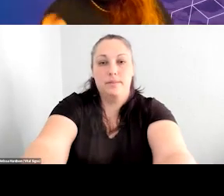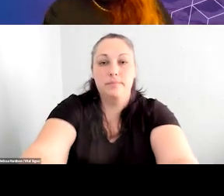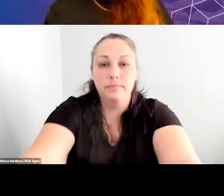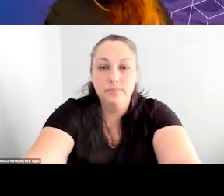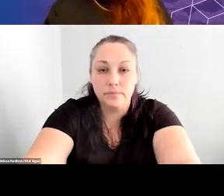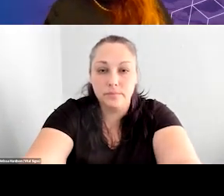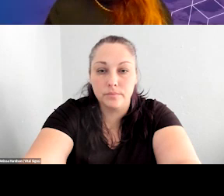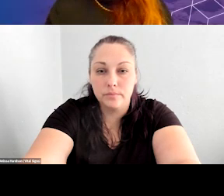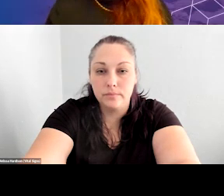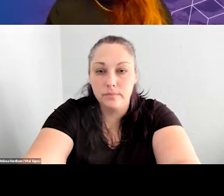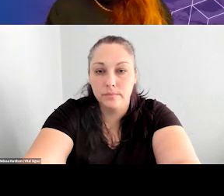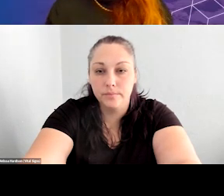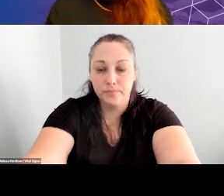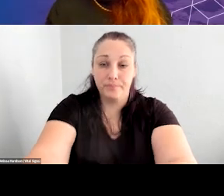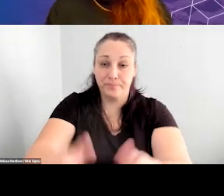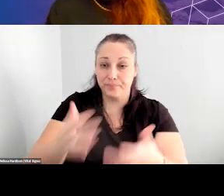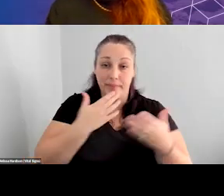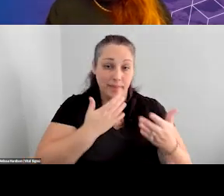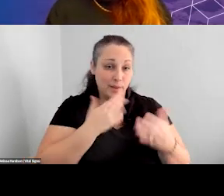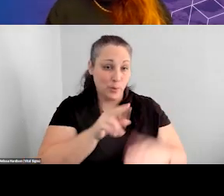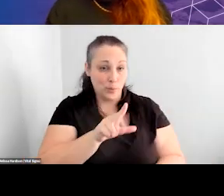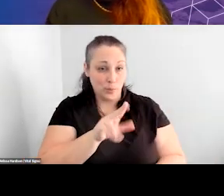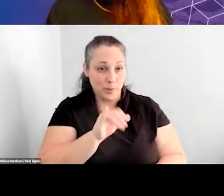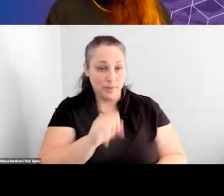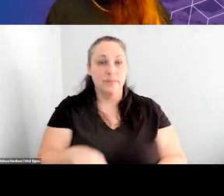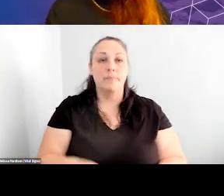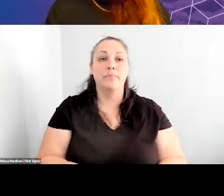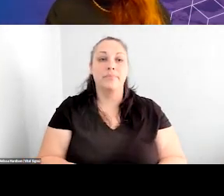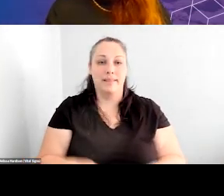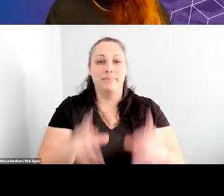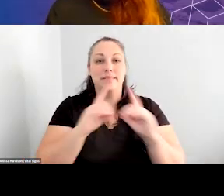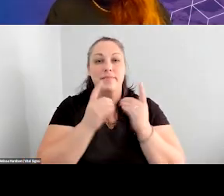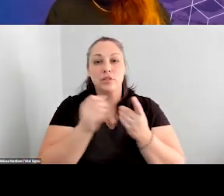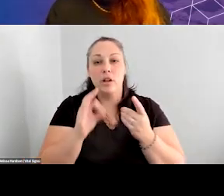The Division of Undergraduate Education, or DUE, supports the design, development,